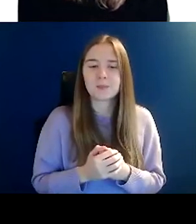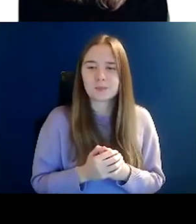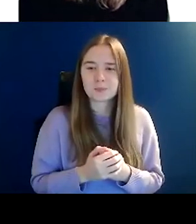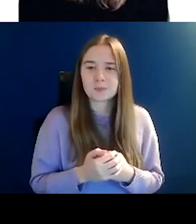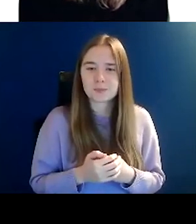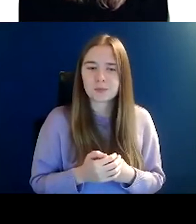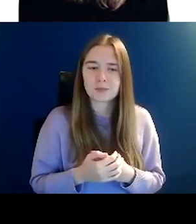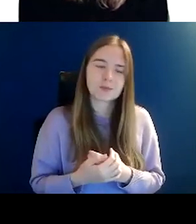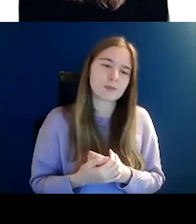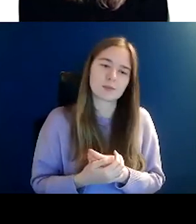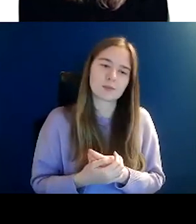In a way, like you were mentioning earlier